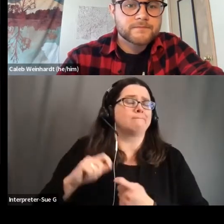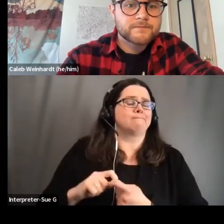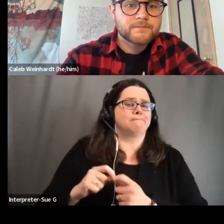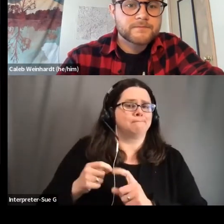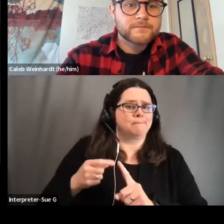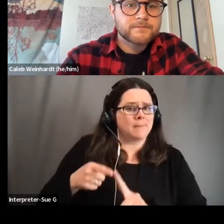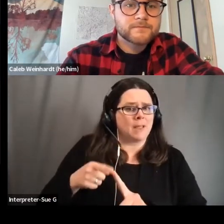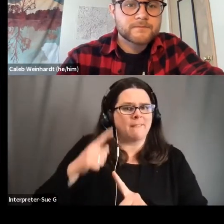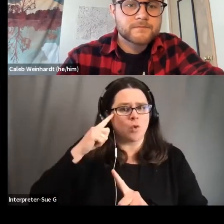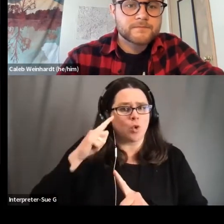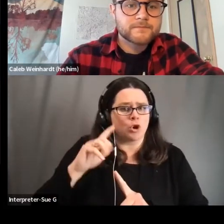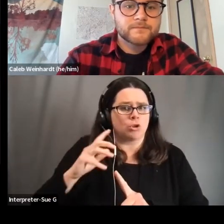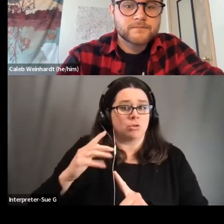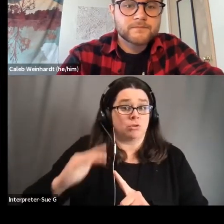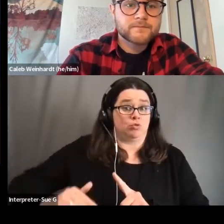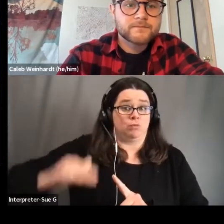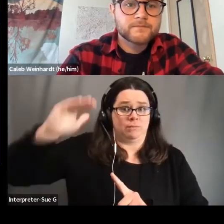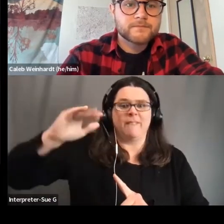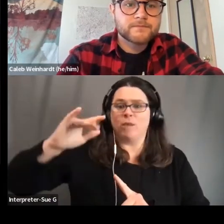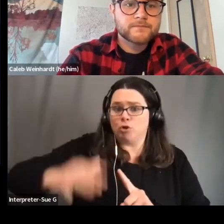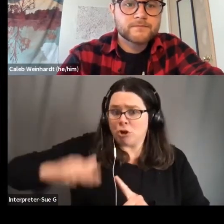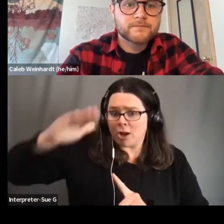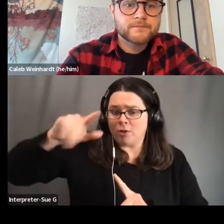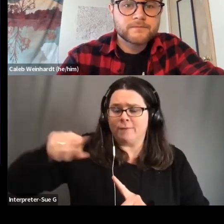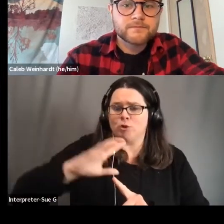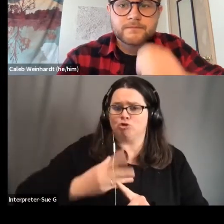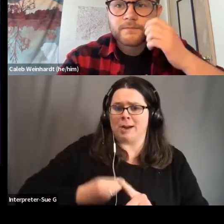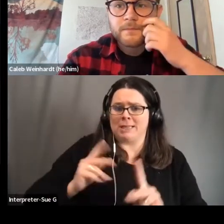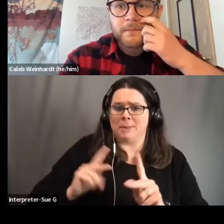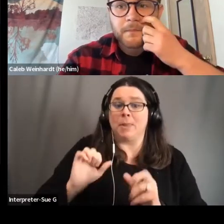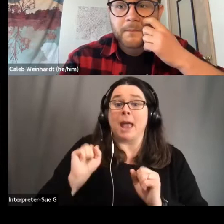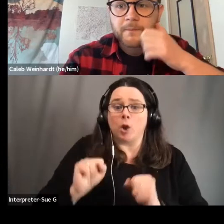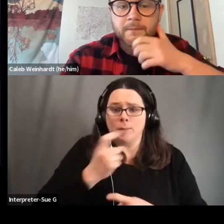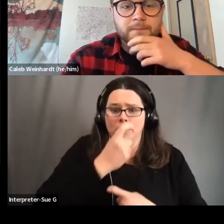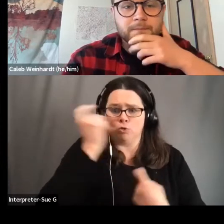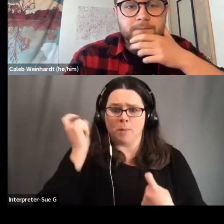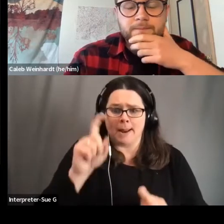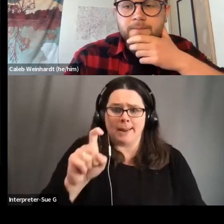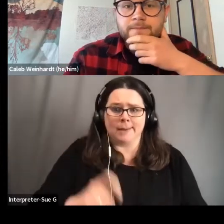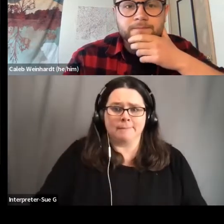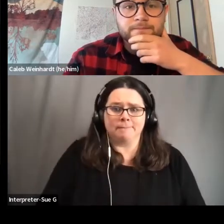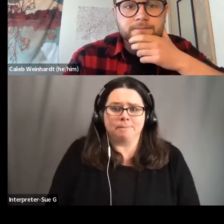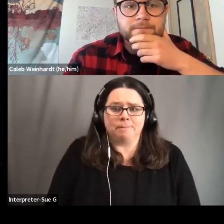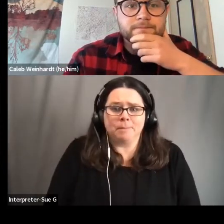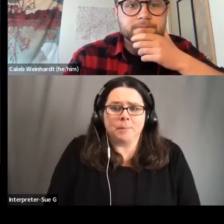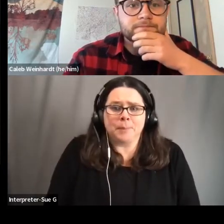for trans people? That would be traumatic. So if folks want to add to the chat